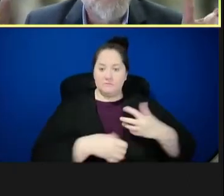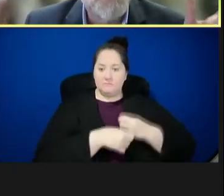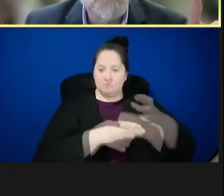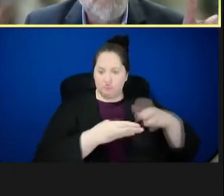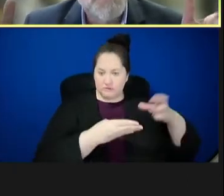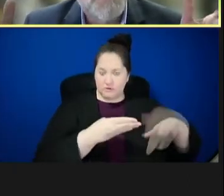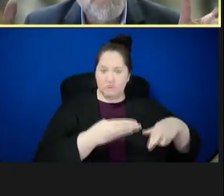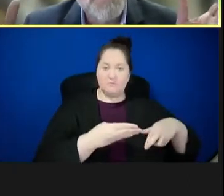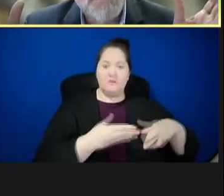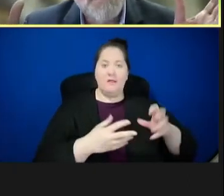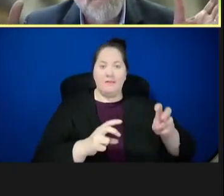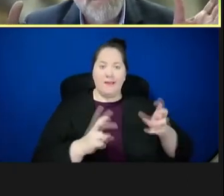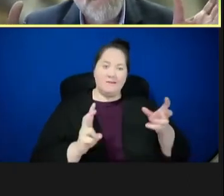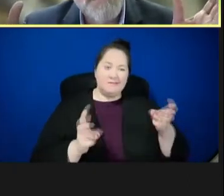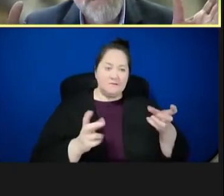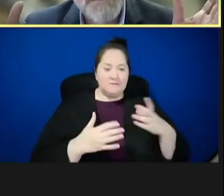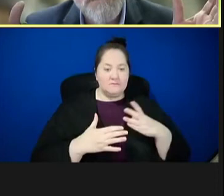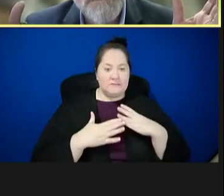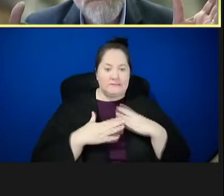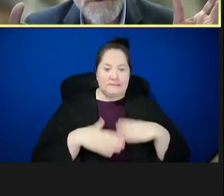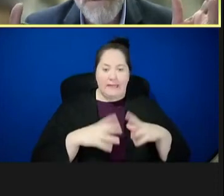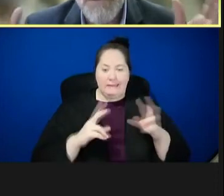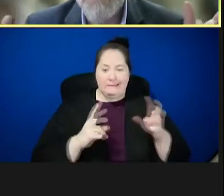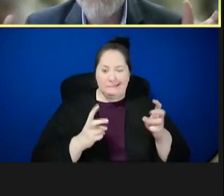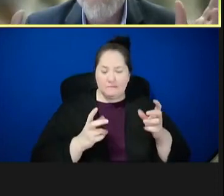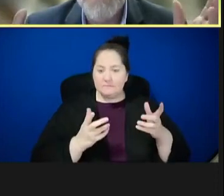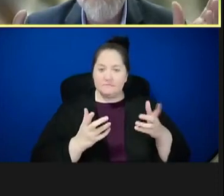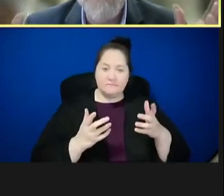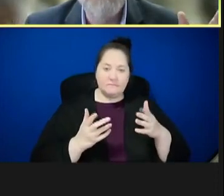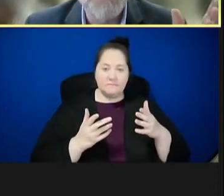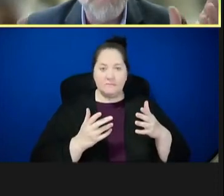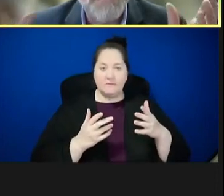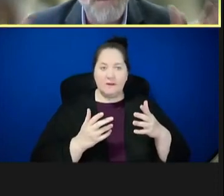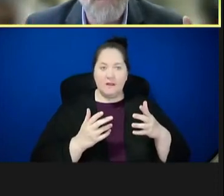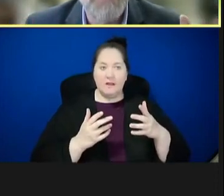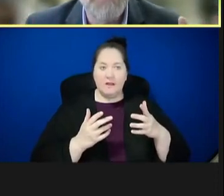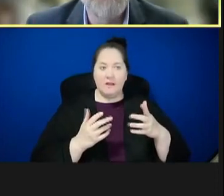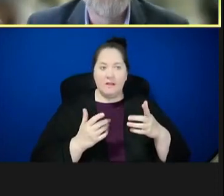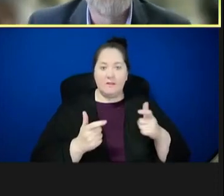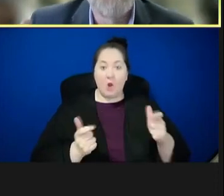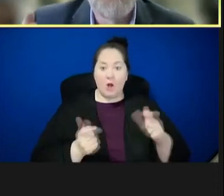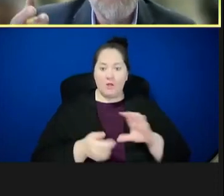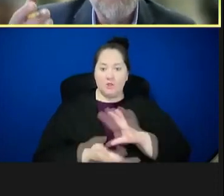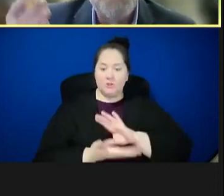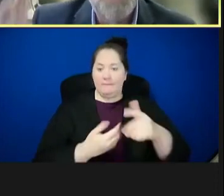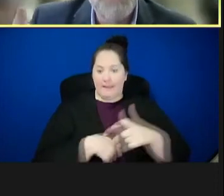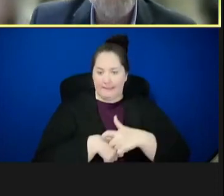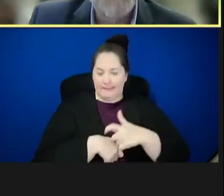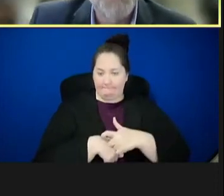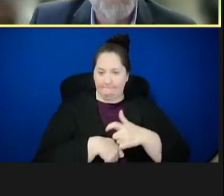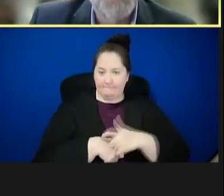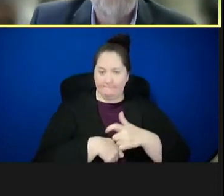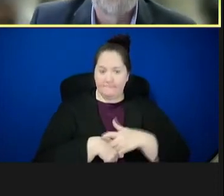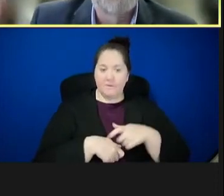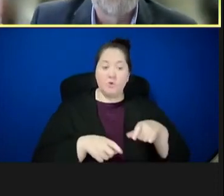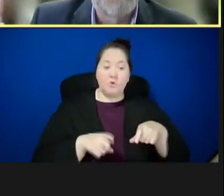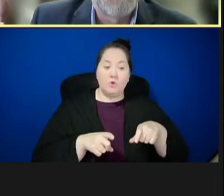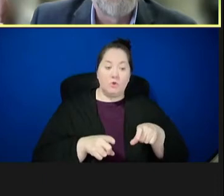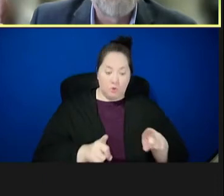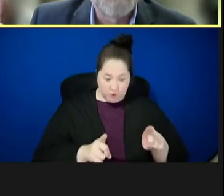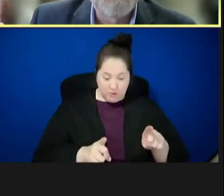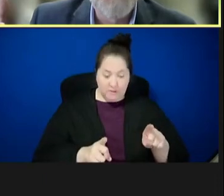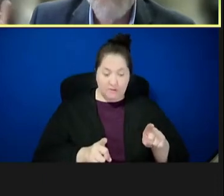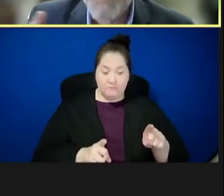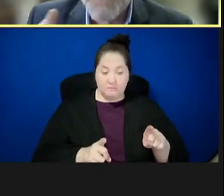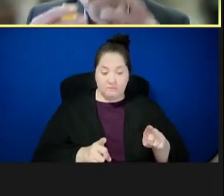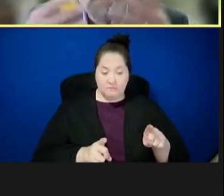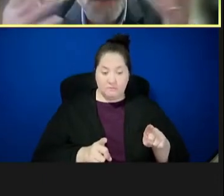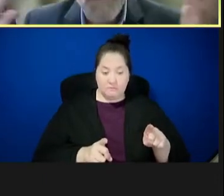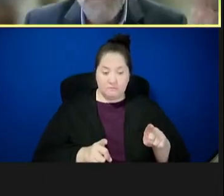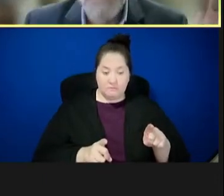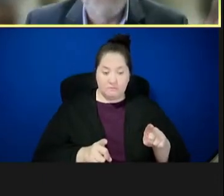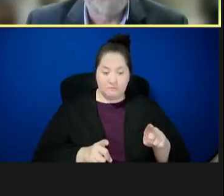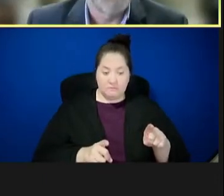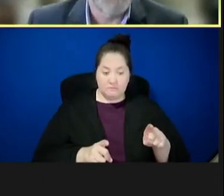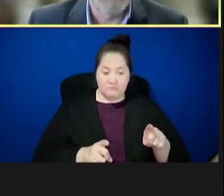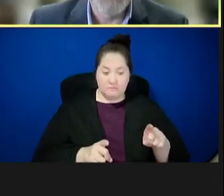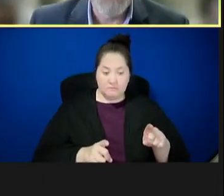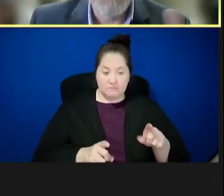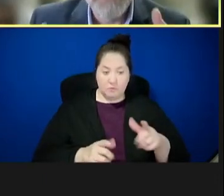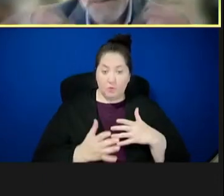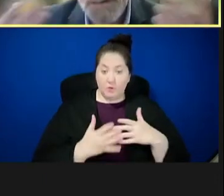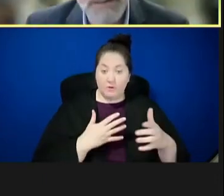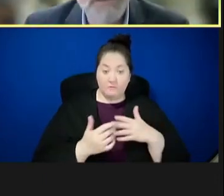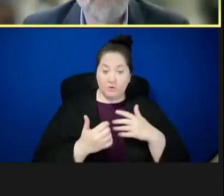Those are very large amounts of time during which whatever you're trying to treat is